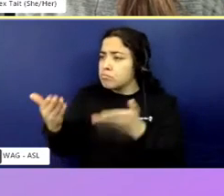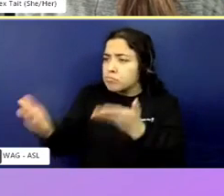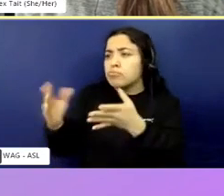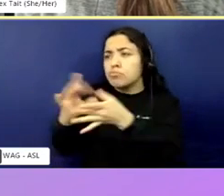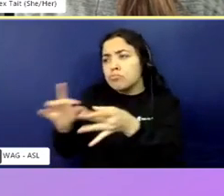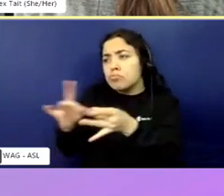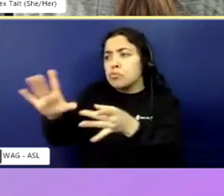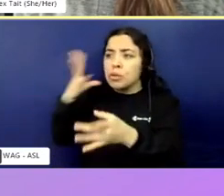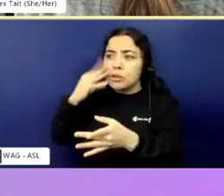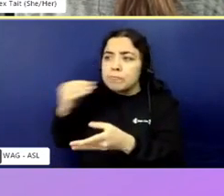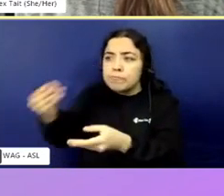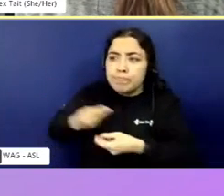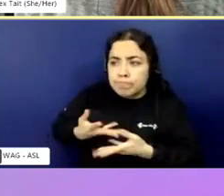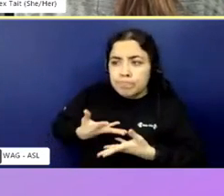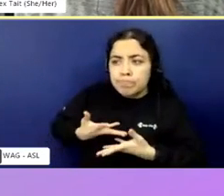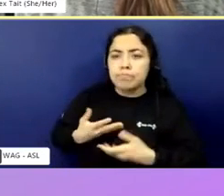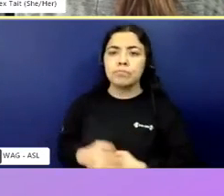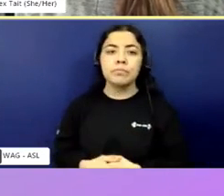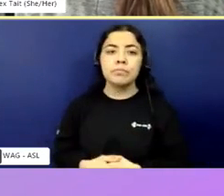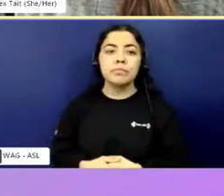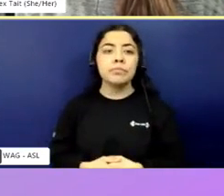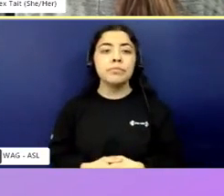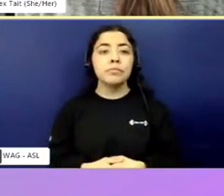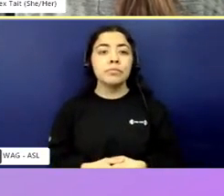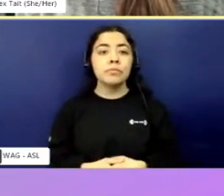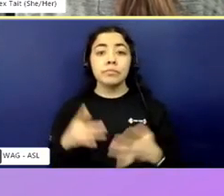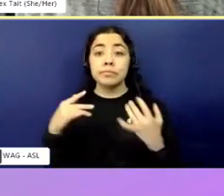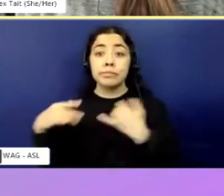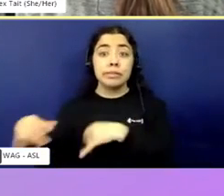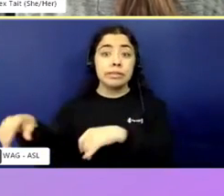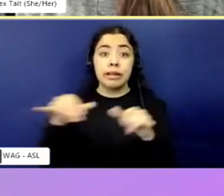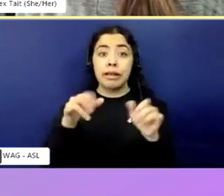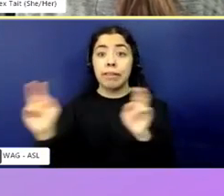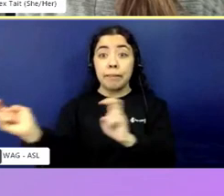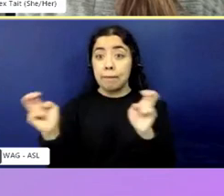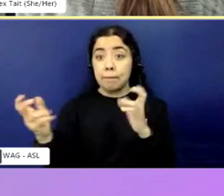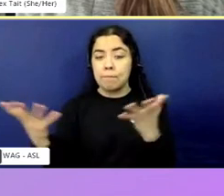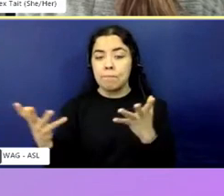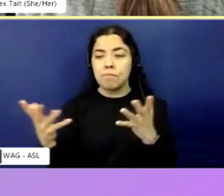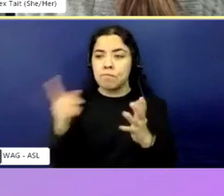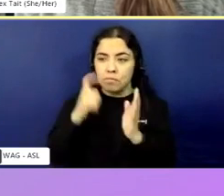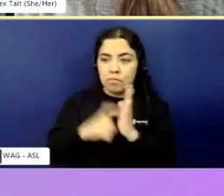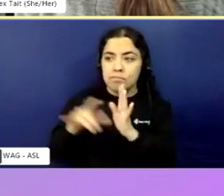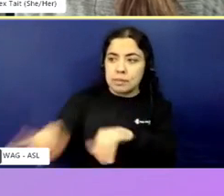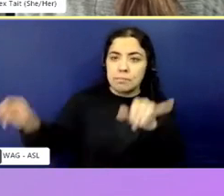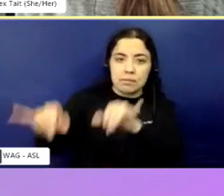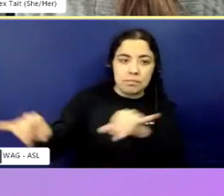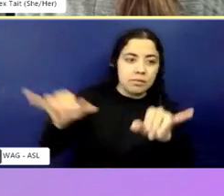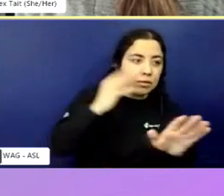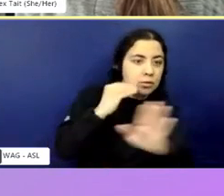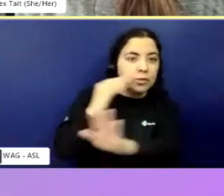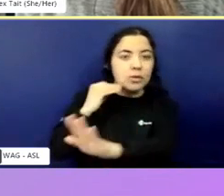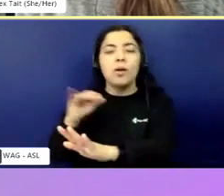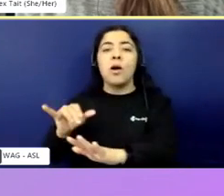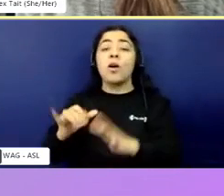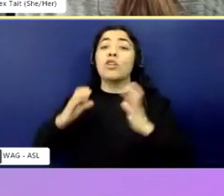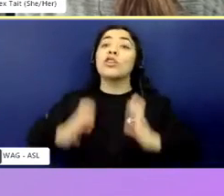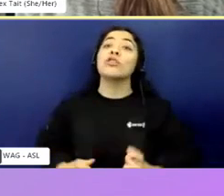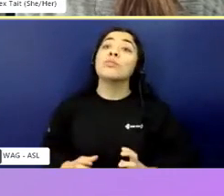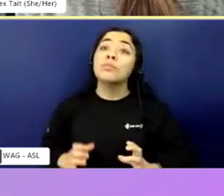appointment, etcetera. Please feel free to share specific experiences if you are comfortable. One big theme